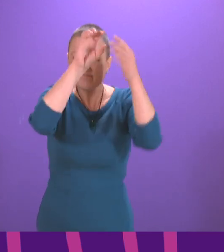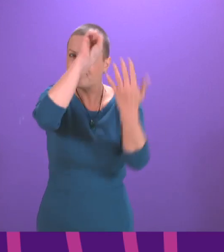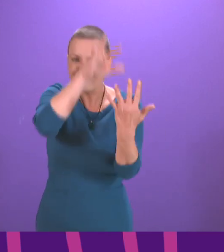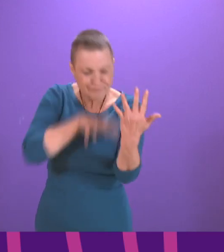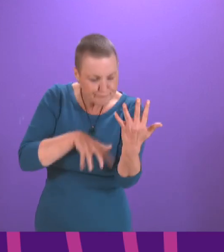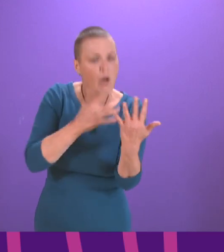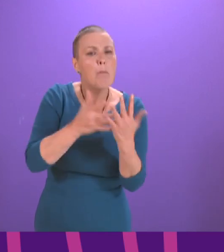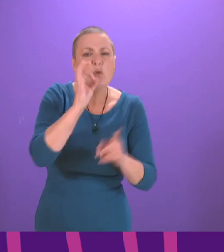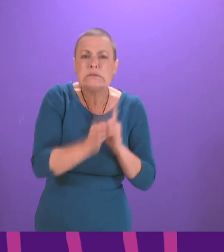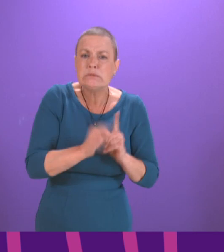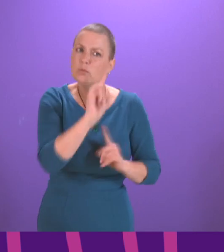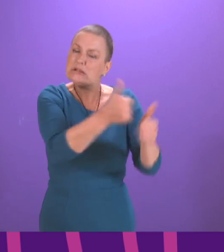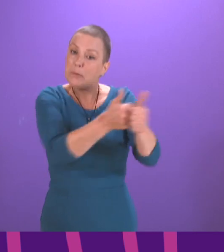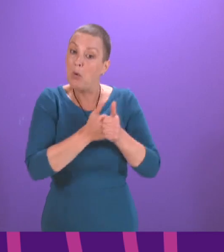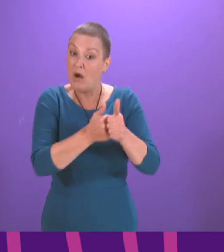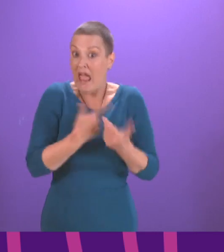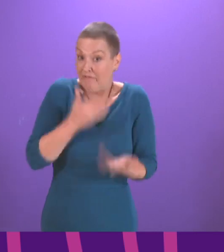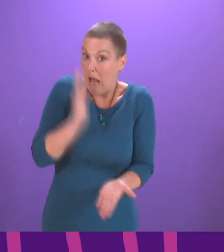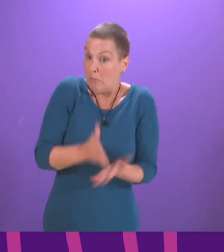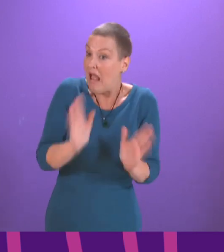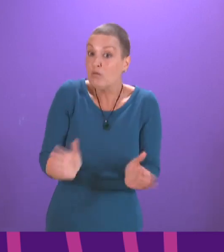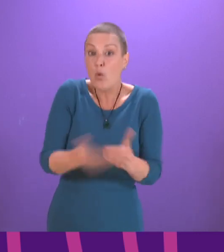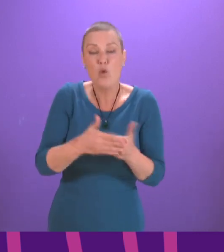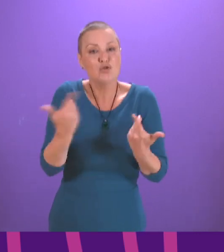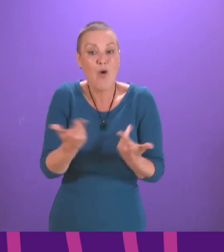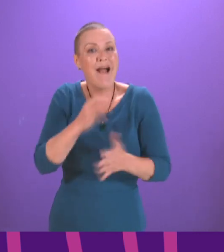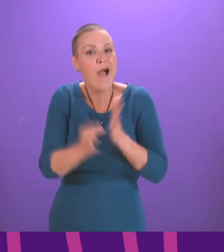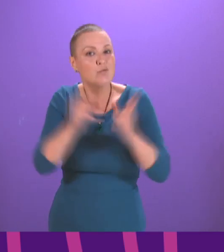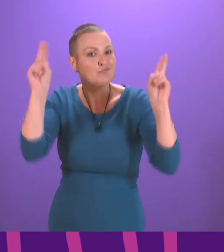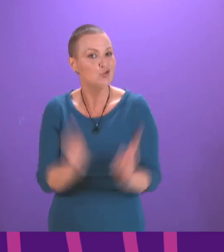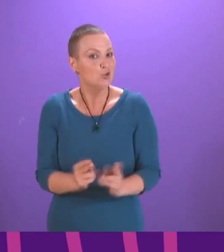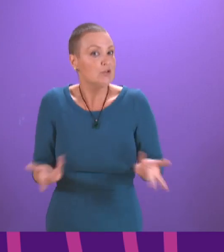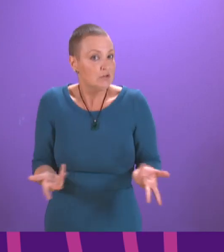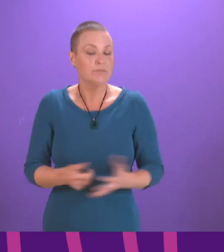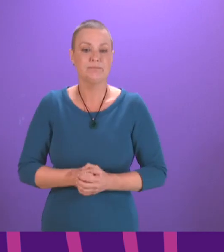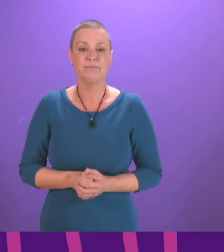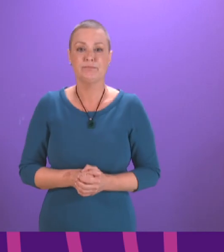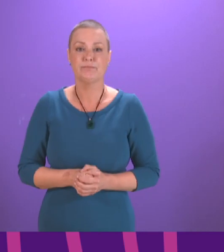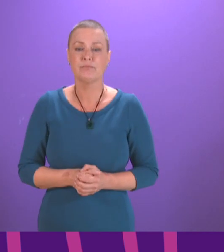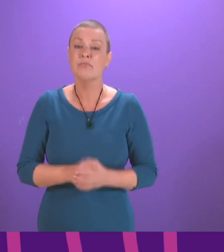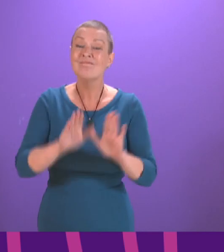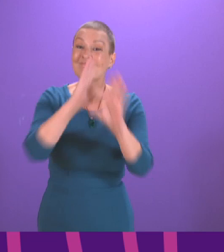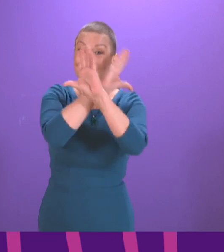the support that is available to them should they require to close or have their trading restricted. The Presiding Officer: Thank you. For information, this question